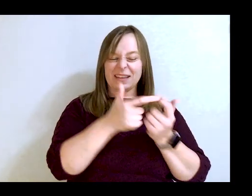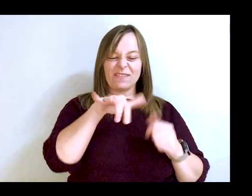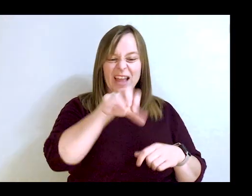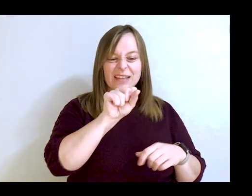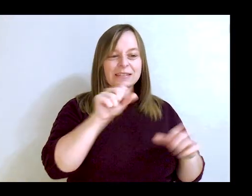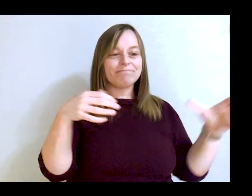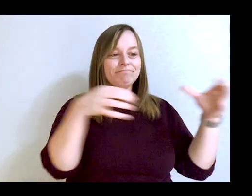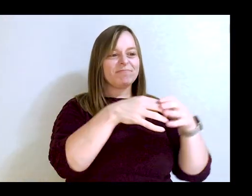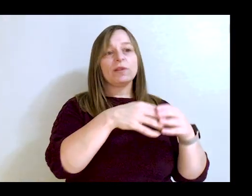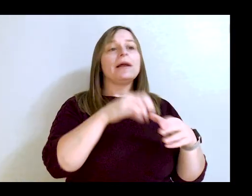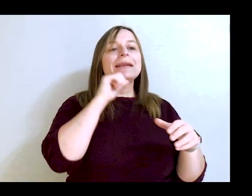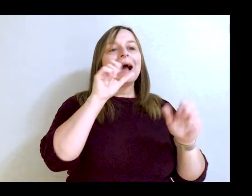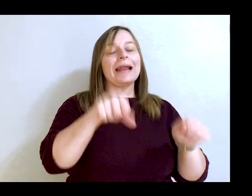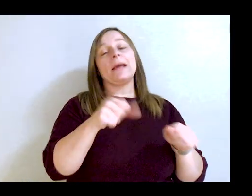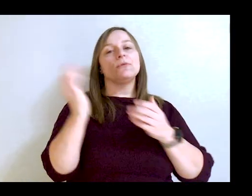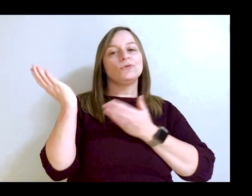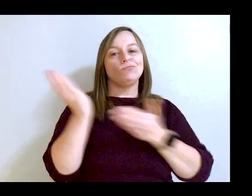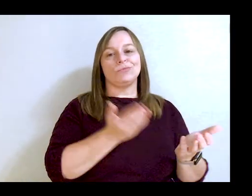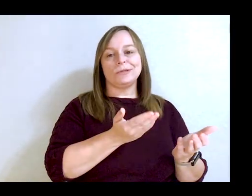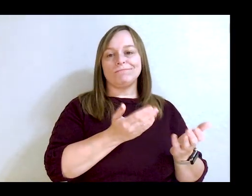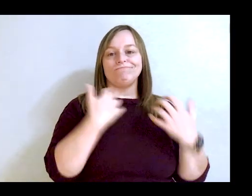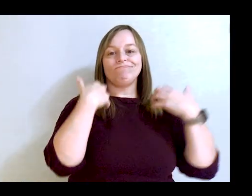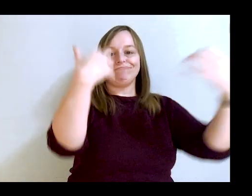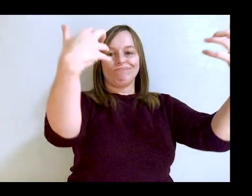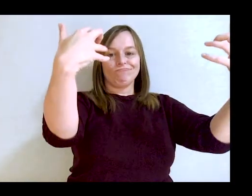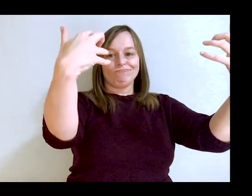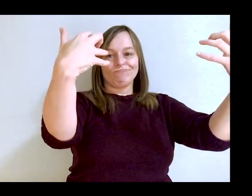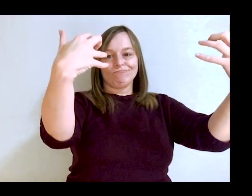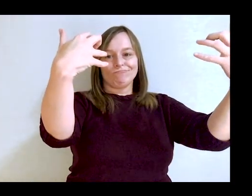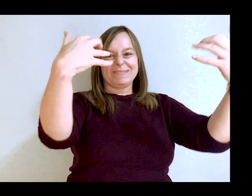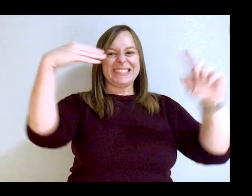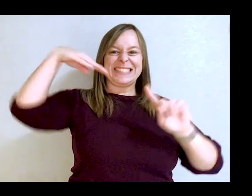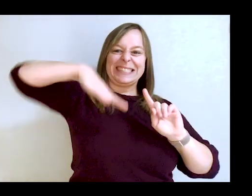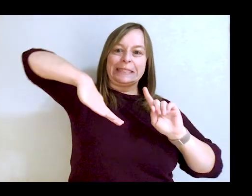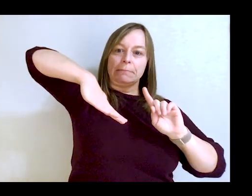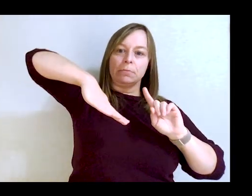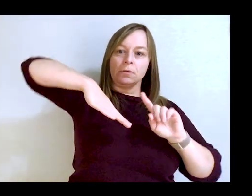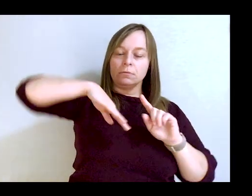we were unable to bring Nich up in the stands because it was a pretty steep,